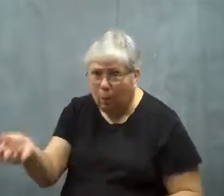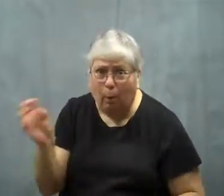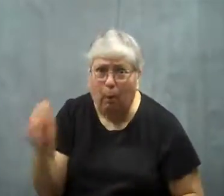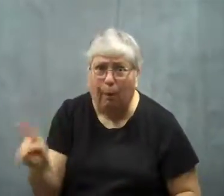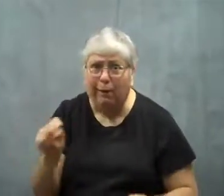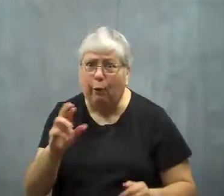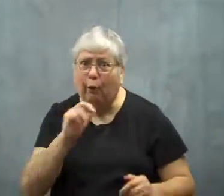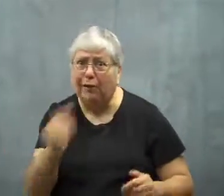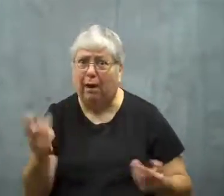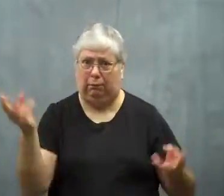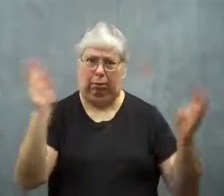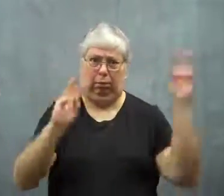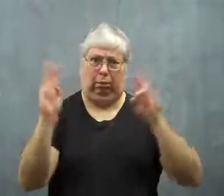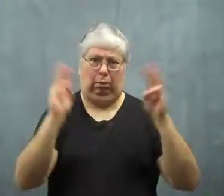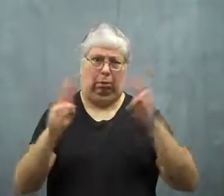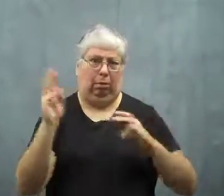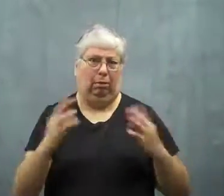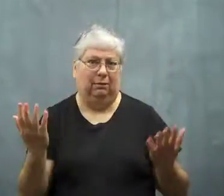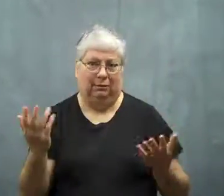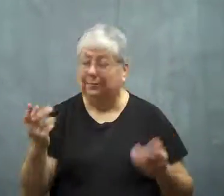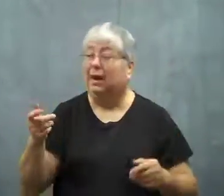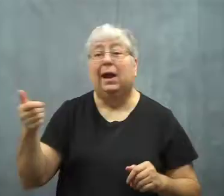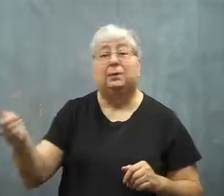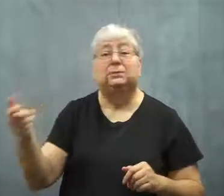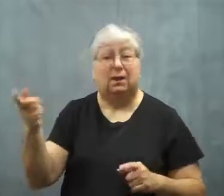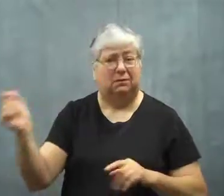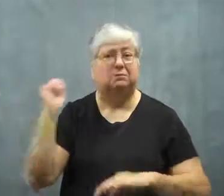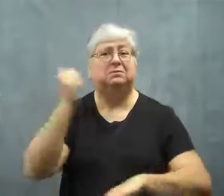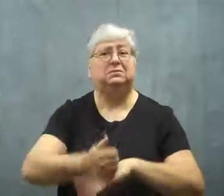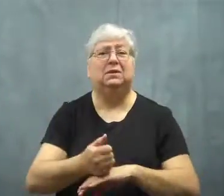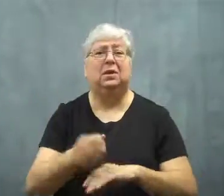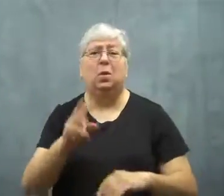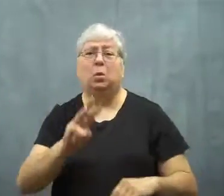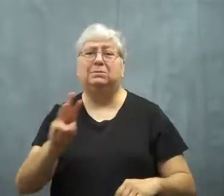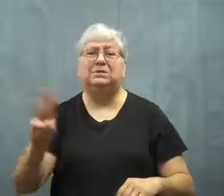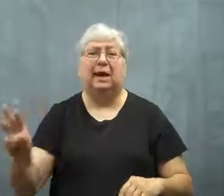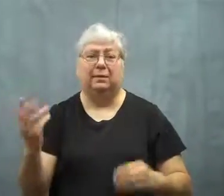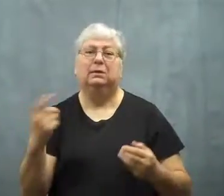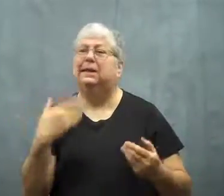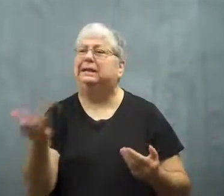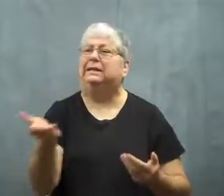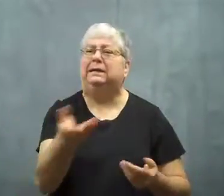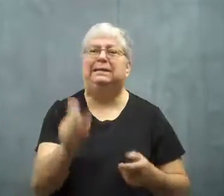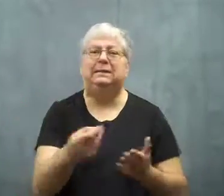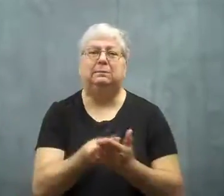They were concerned about his well-being.